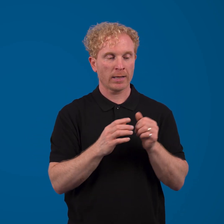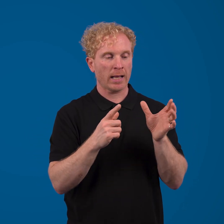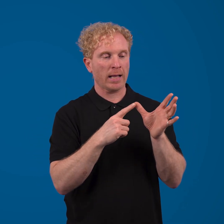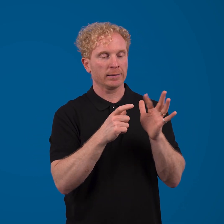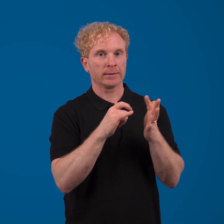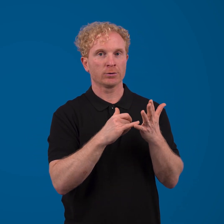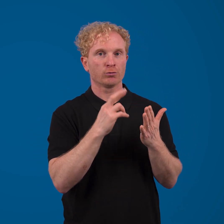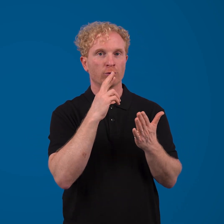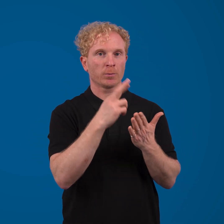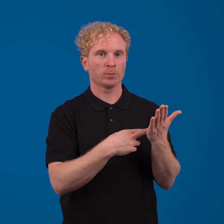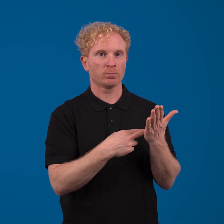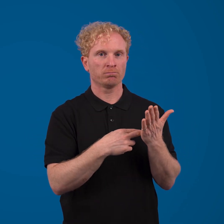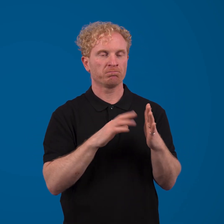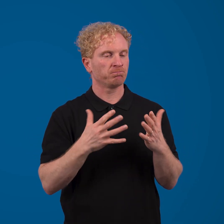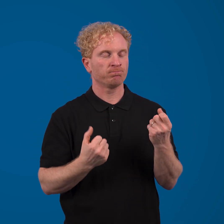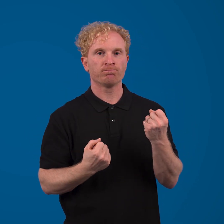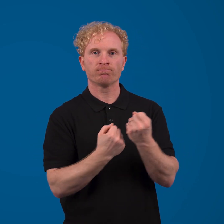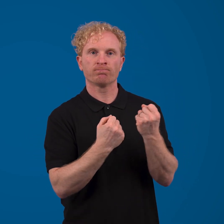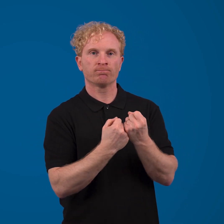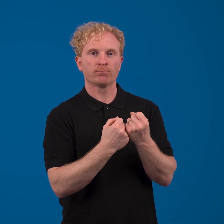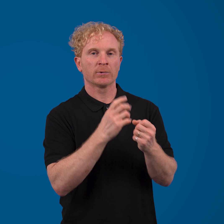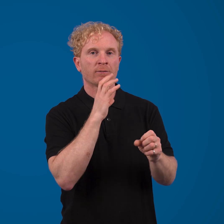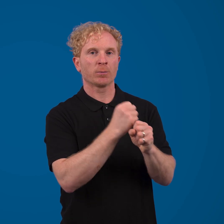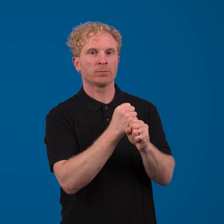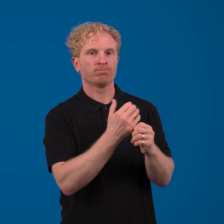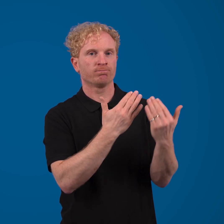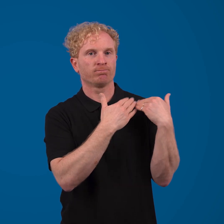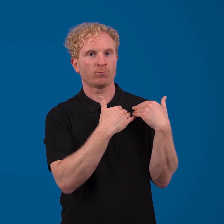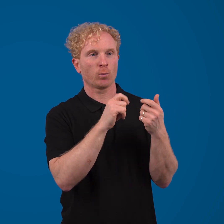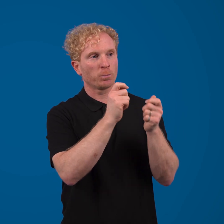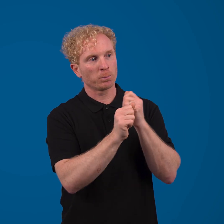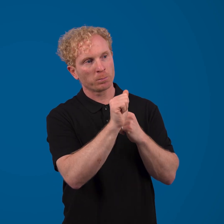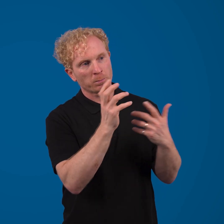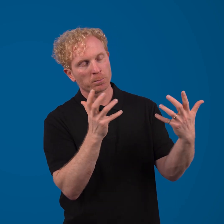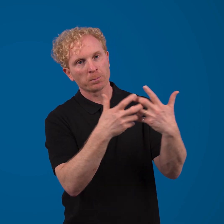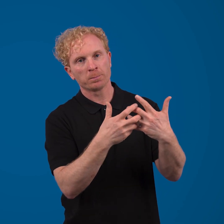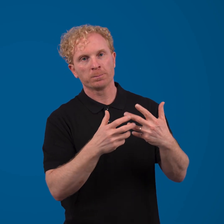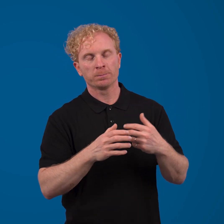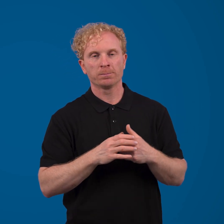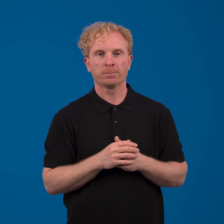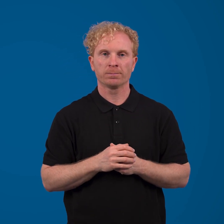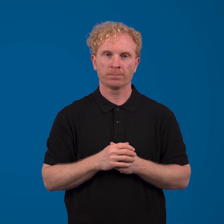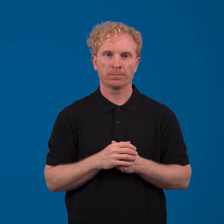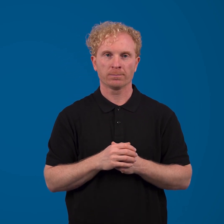ADS reporting does not support government accountability or implementation compliance